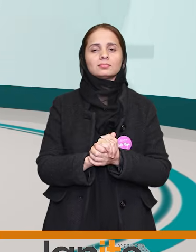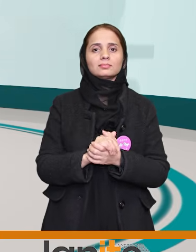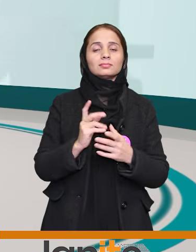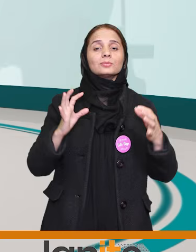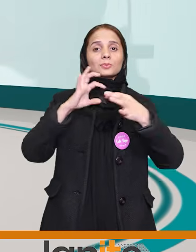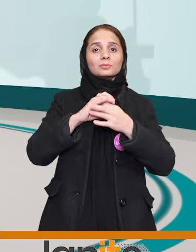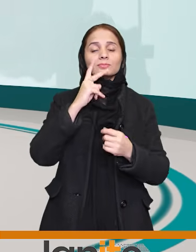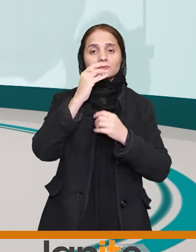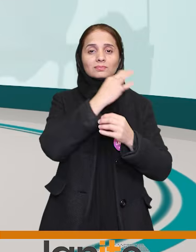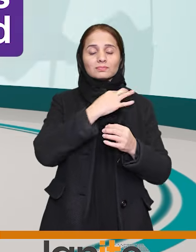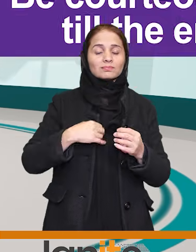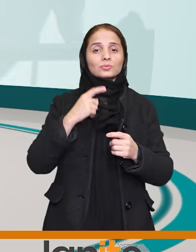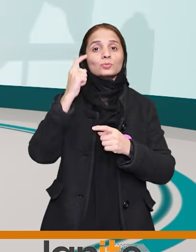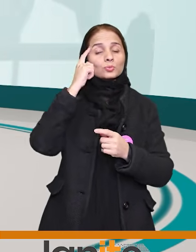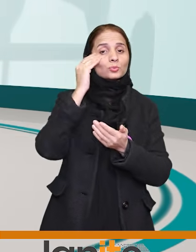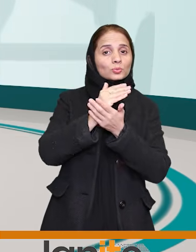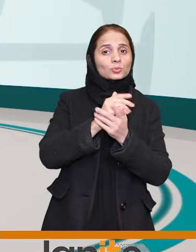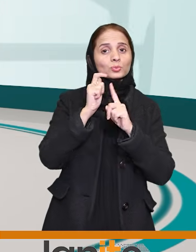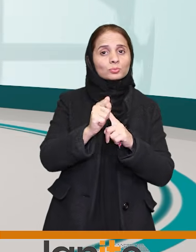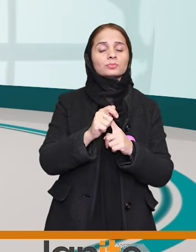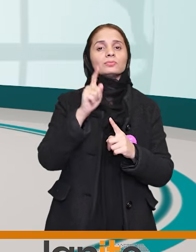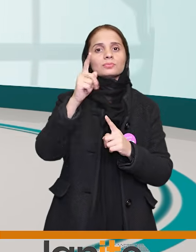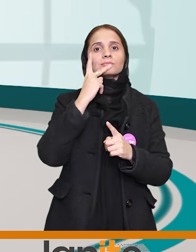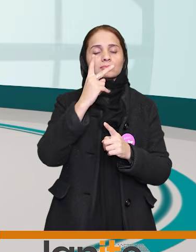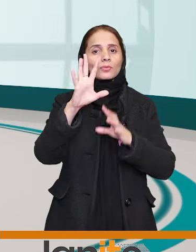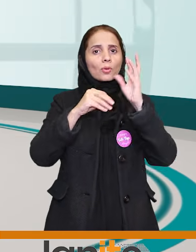Always remember, your employer is seven oceans across.